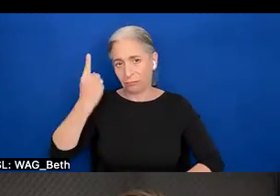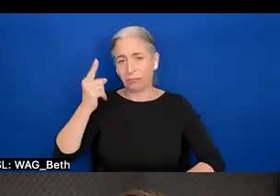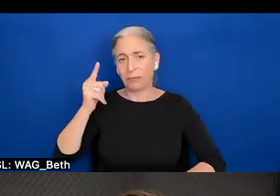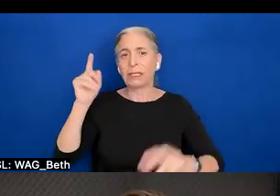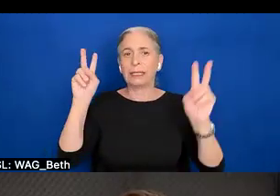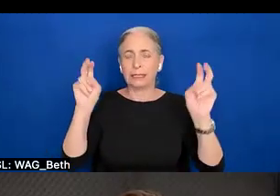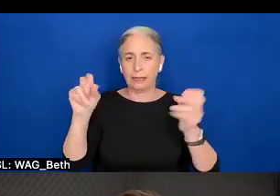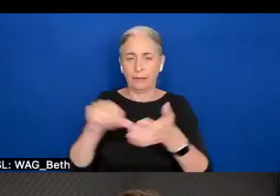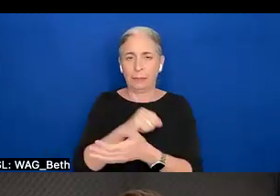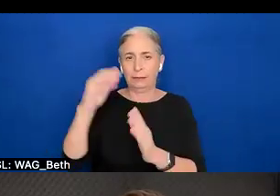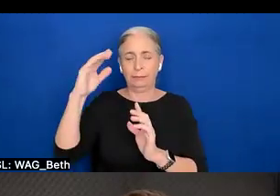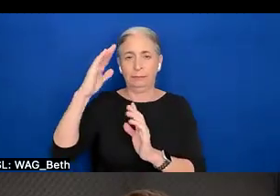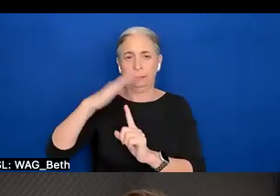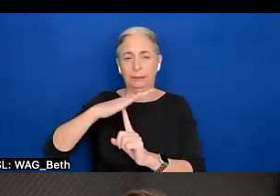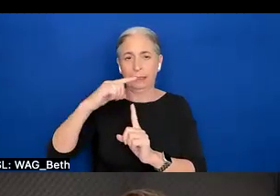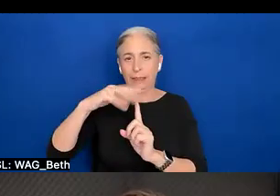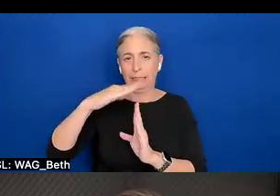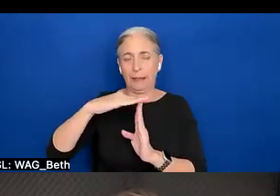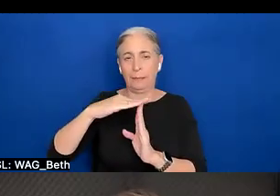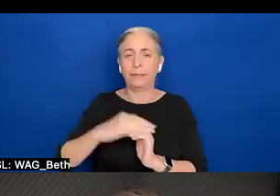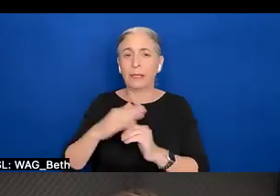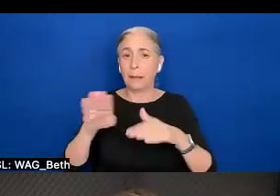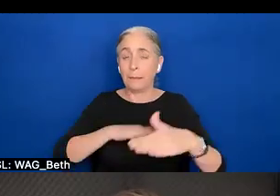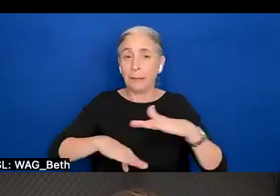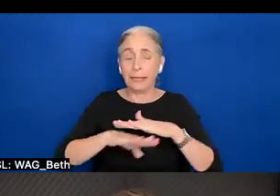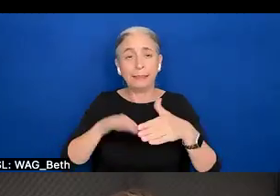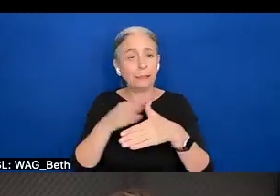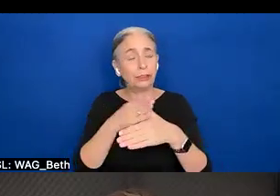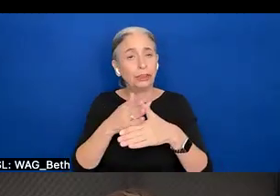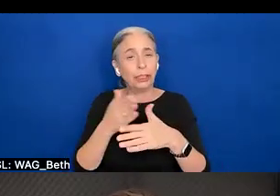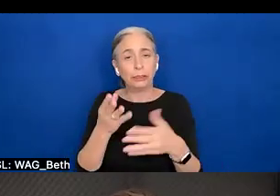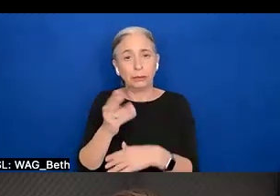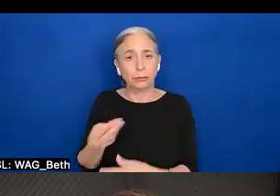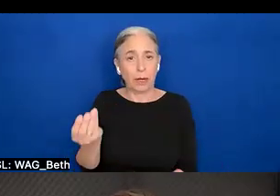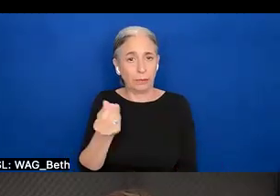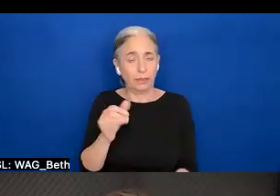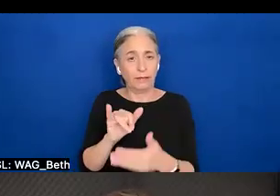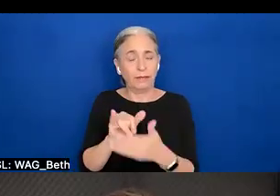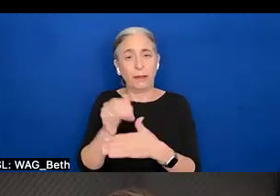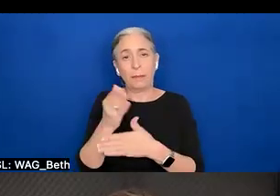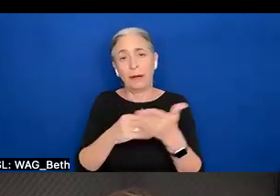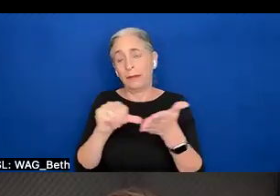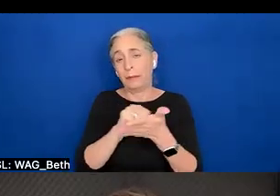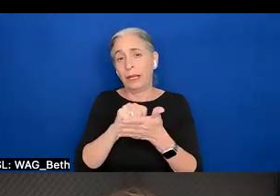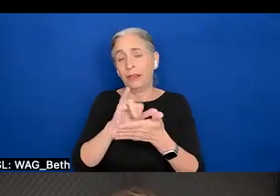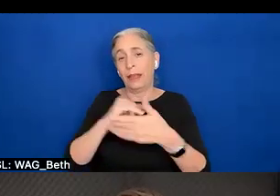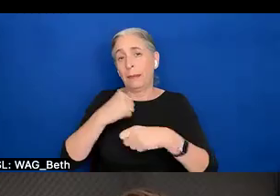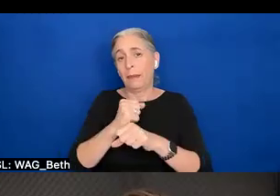are some basic shared properties of the part of the page that makes it a title.